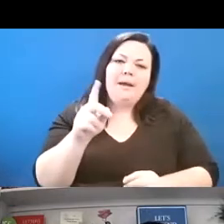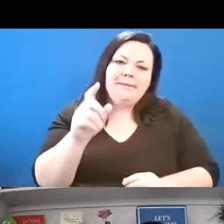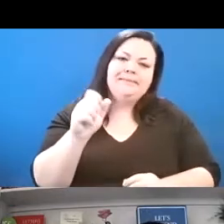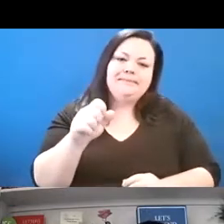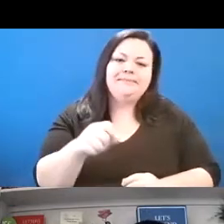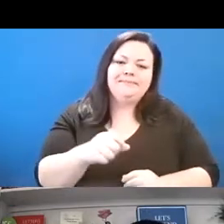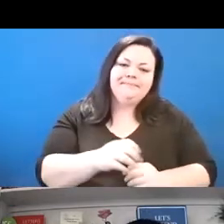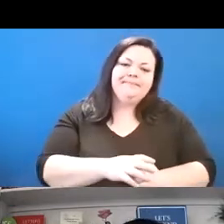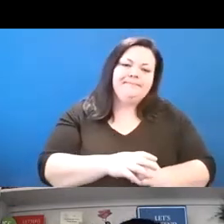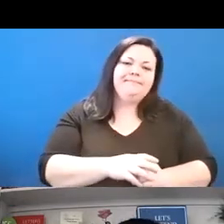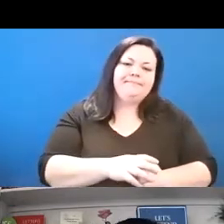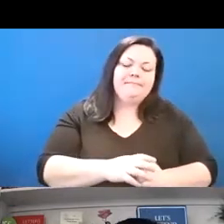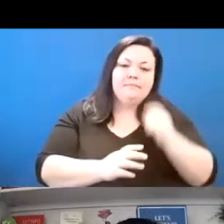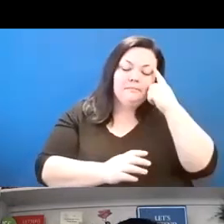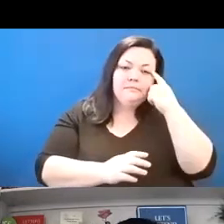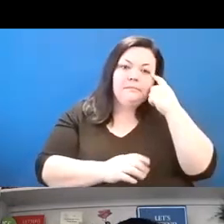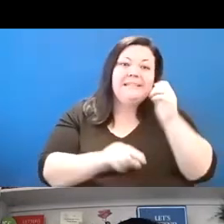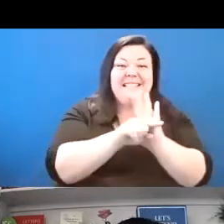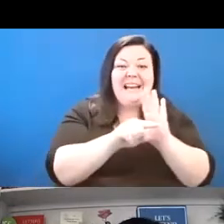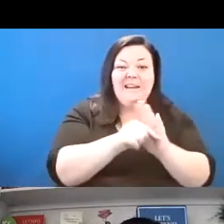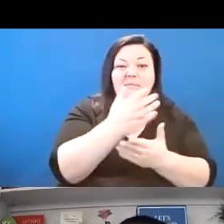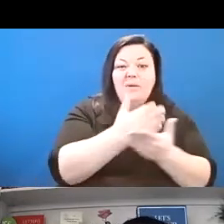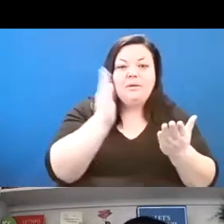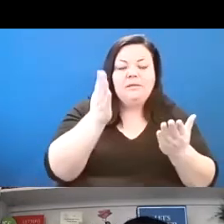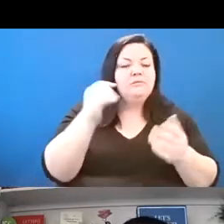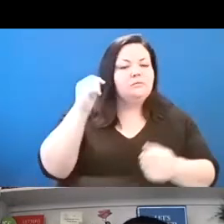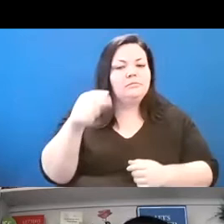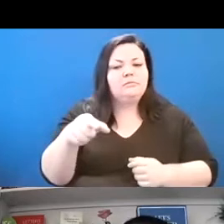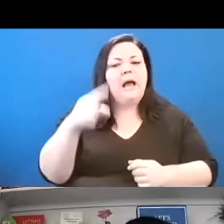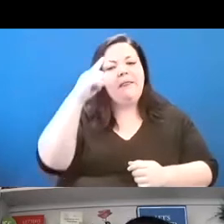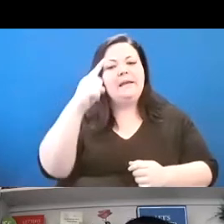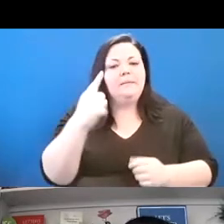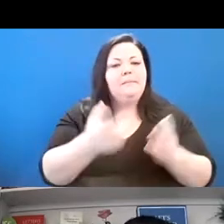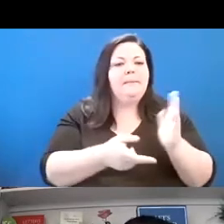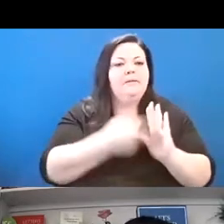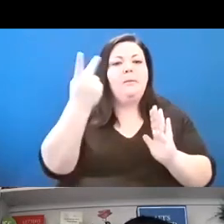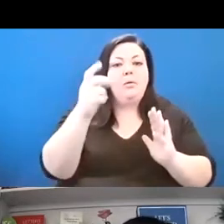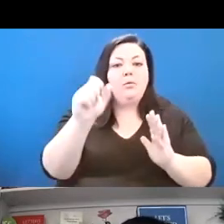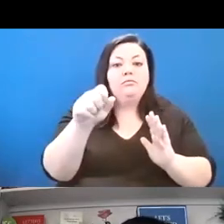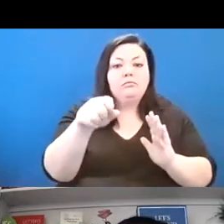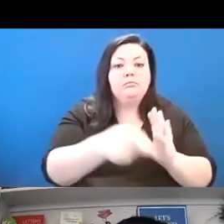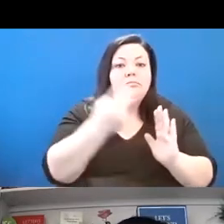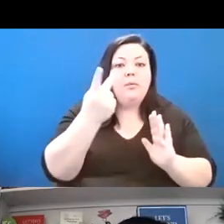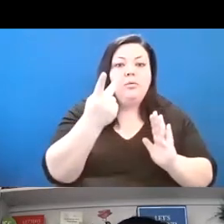presentation i do think it's probably doubling i think it's doubling as metaphor as well yeah